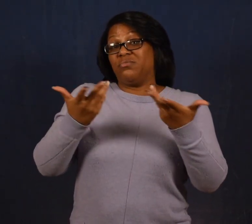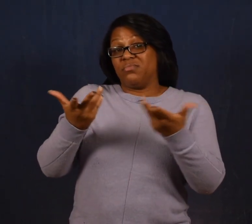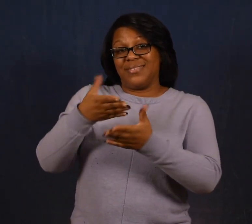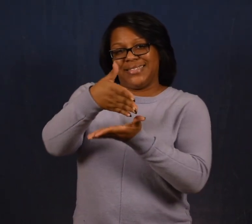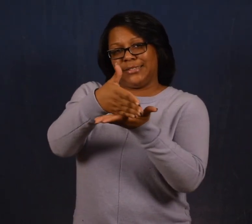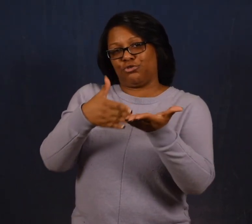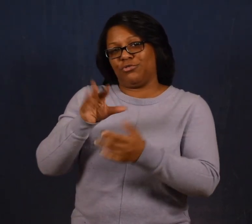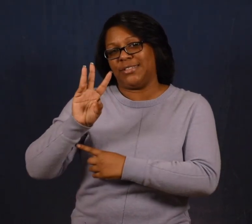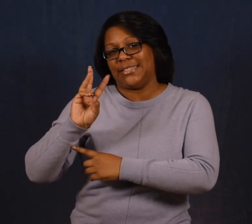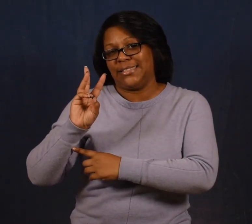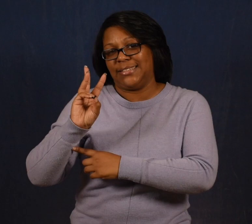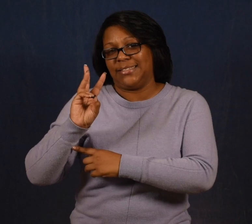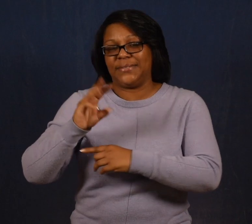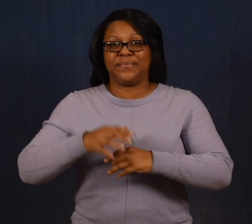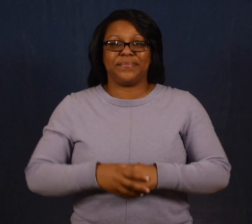which is section 6.